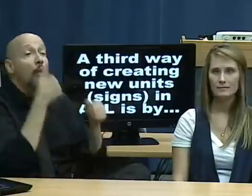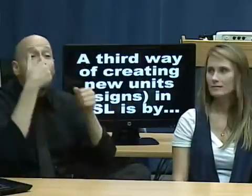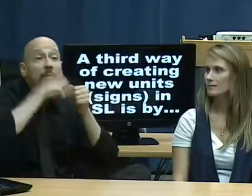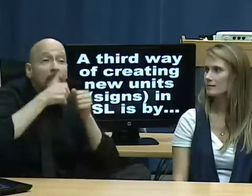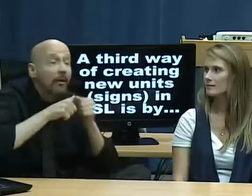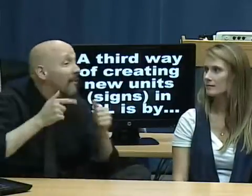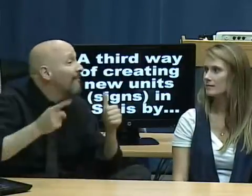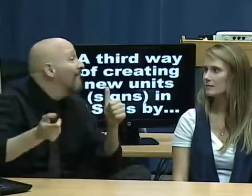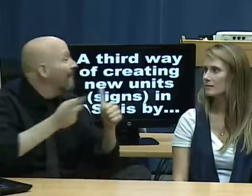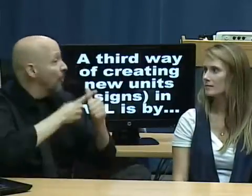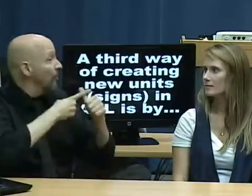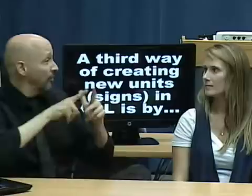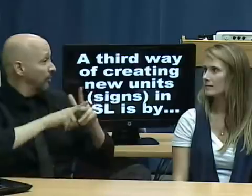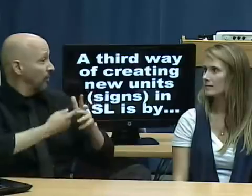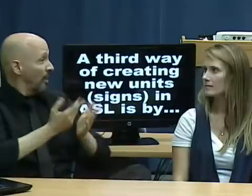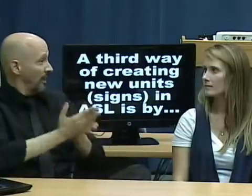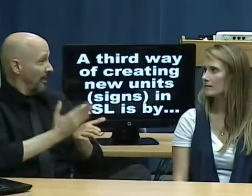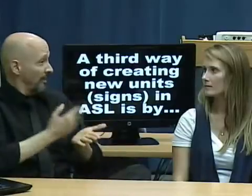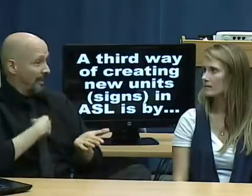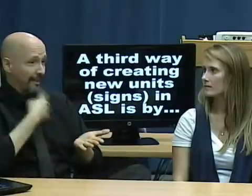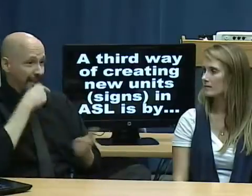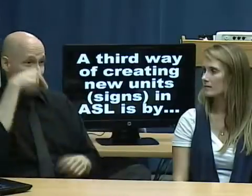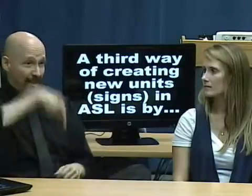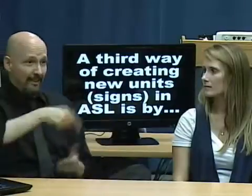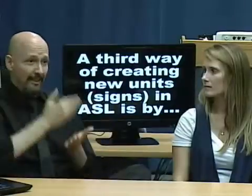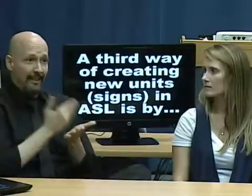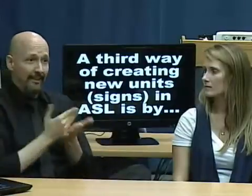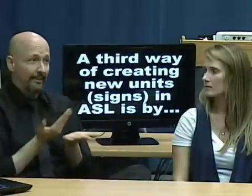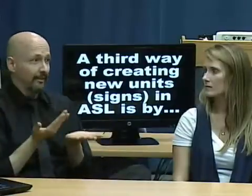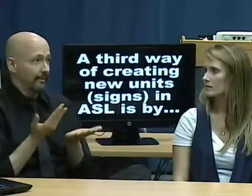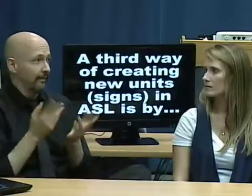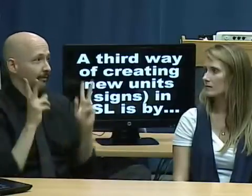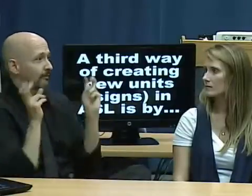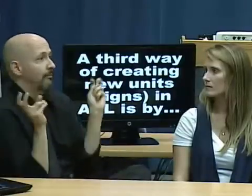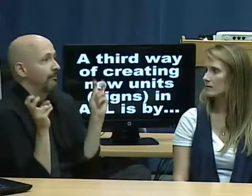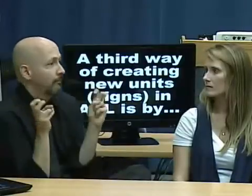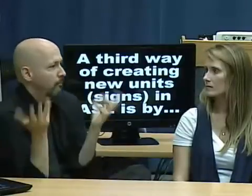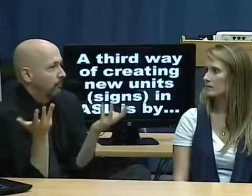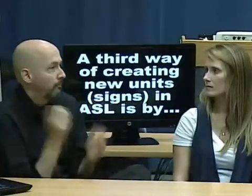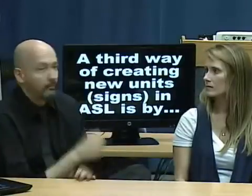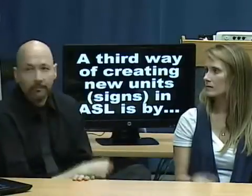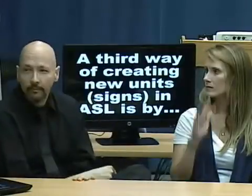Do you remember when we first started today's lesson? What was the topic?